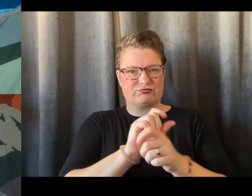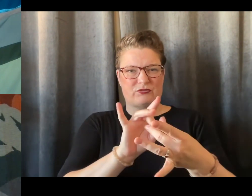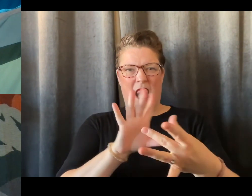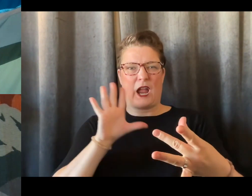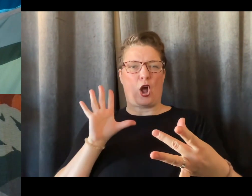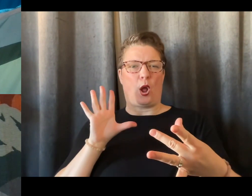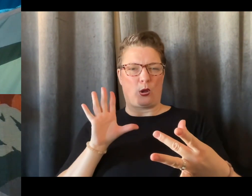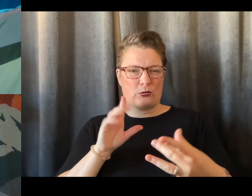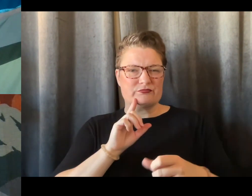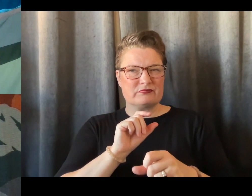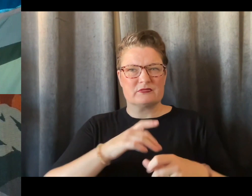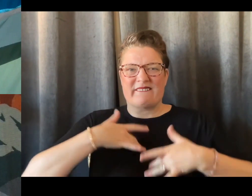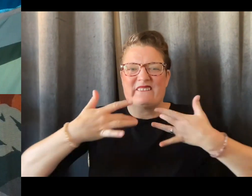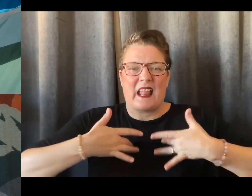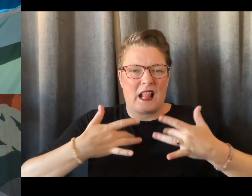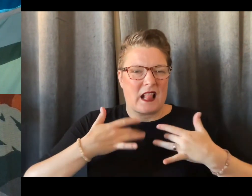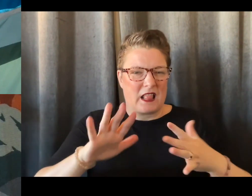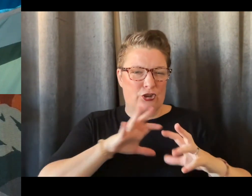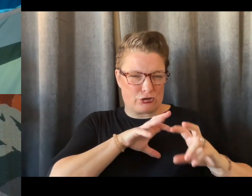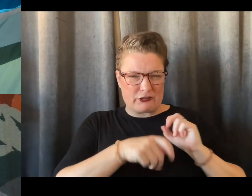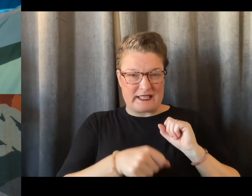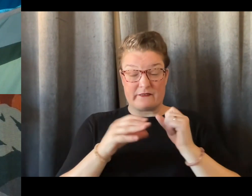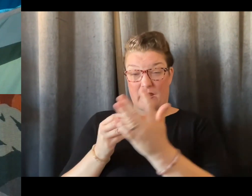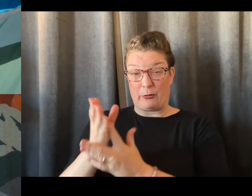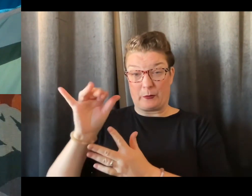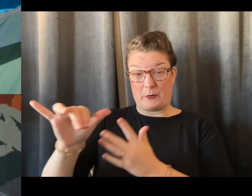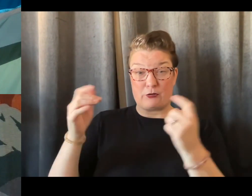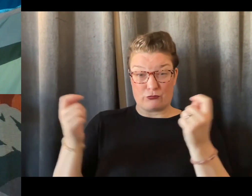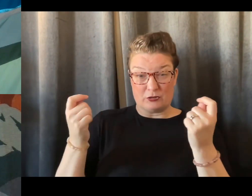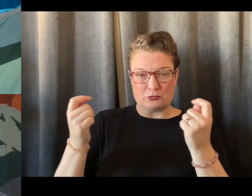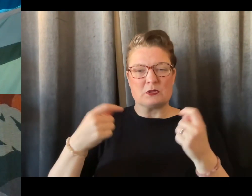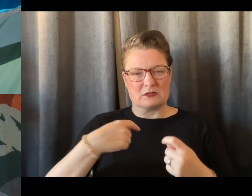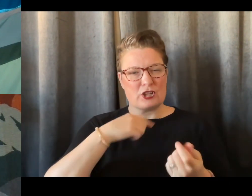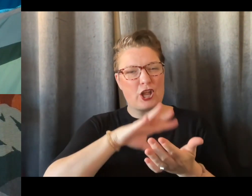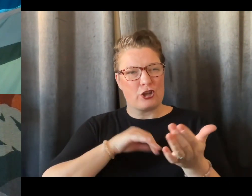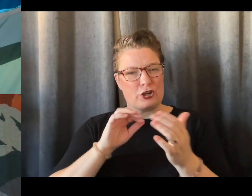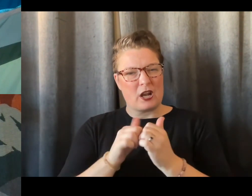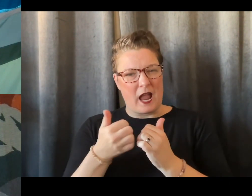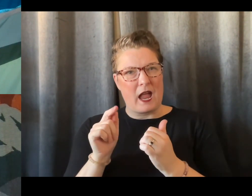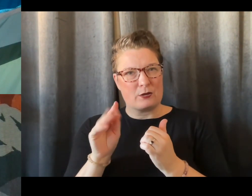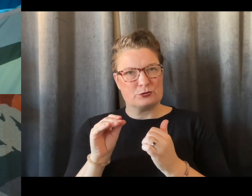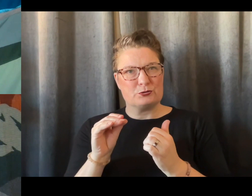of the grief and through those rituals. I learned how to grieve more deeply on my own